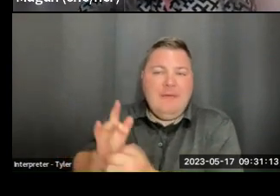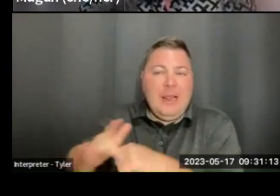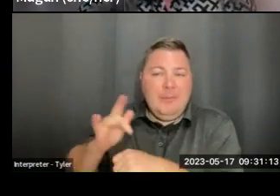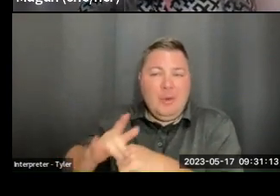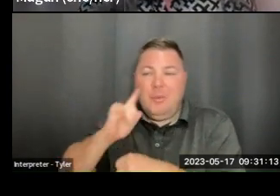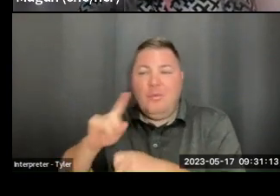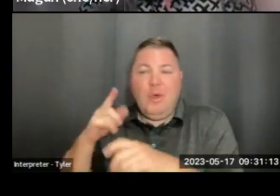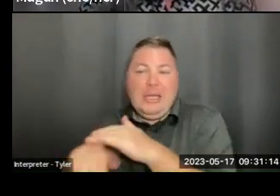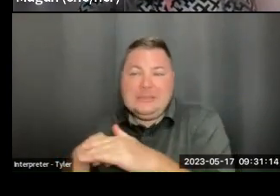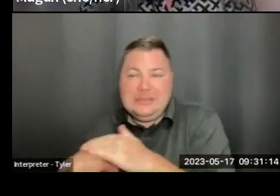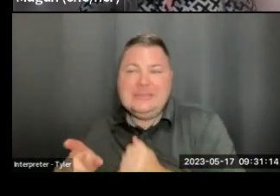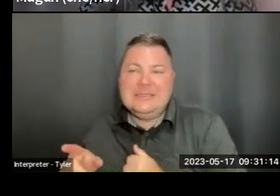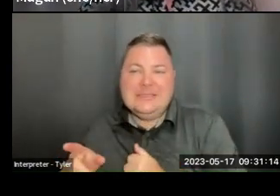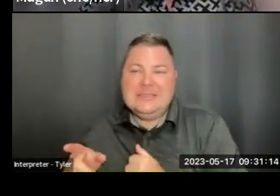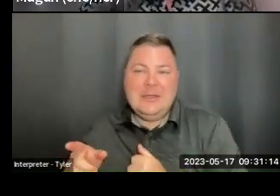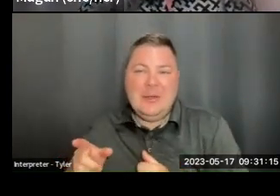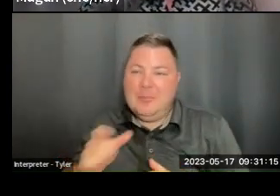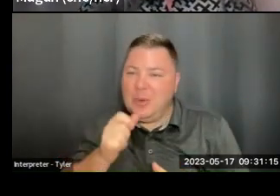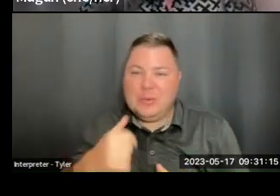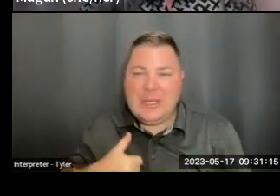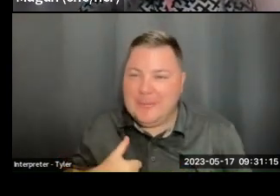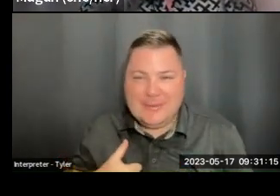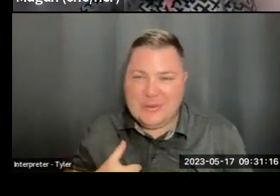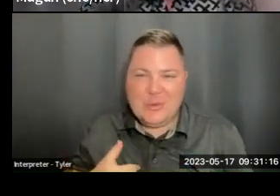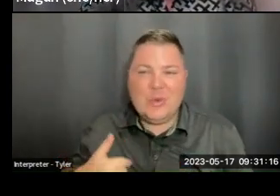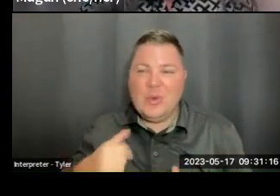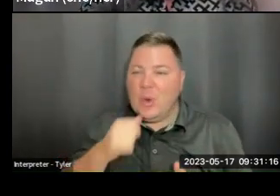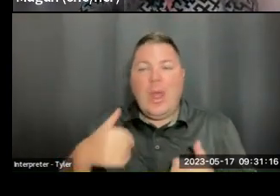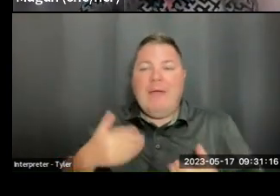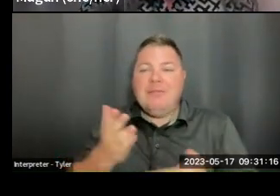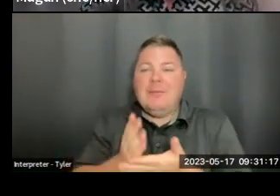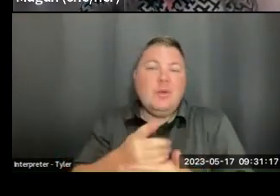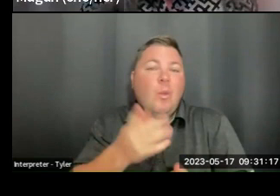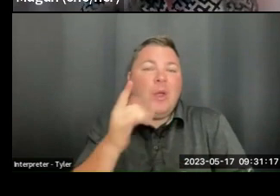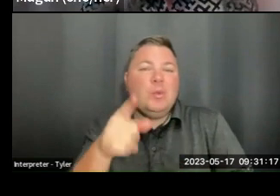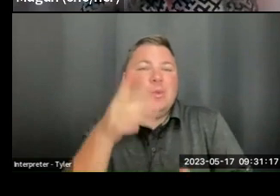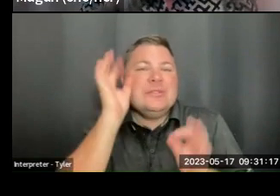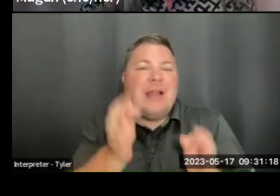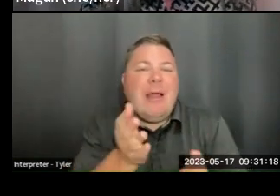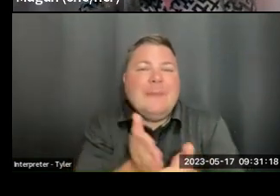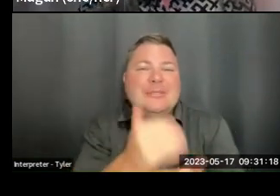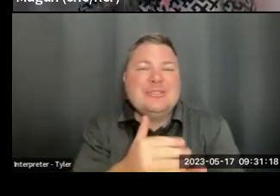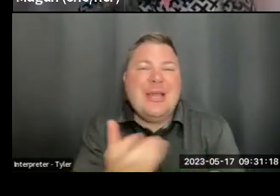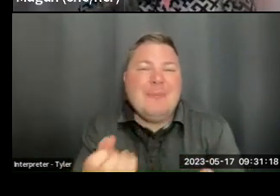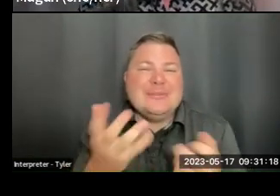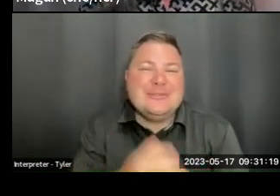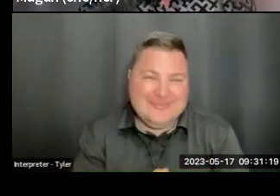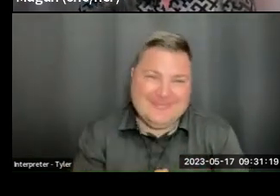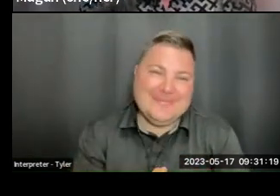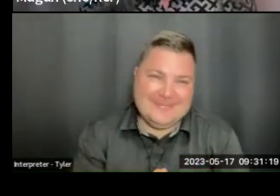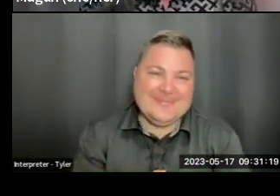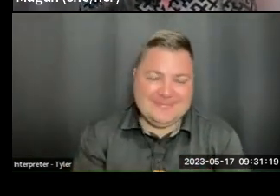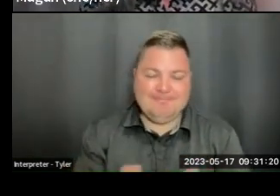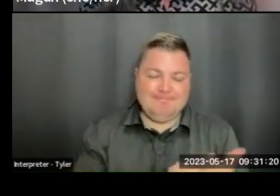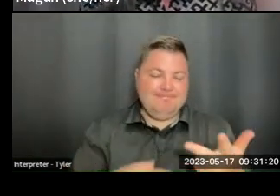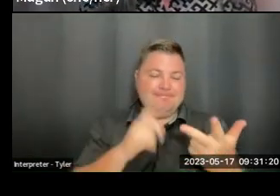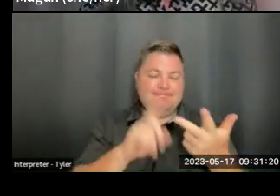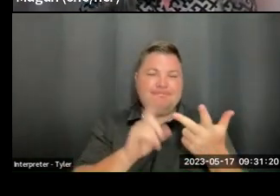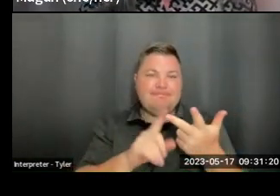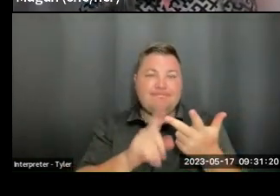may have a lower working amount of money available, but don't tell me you don't have the budget for it because